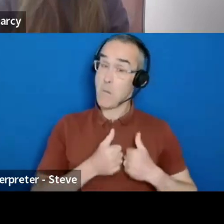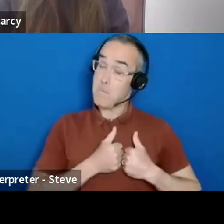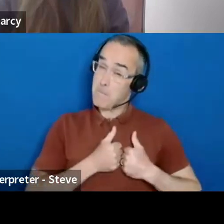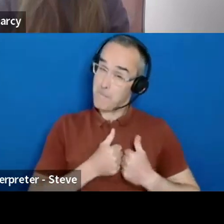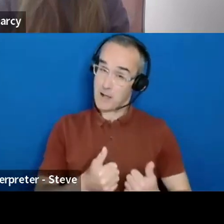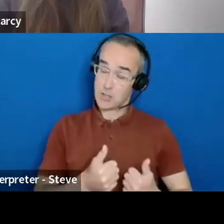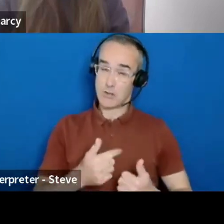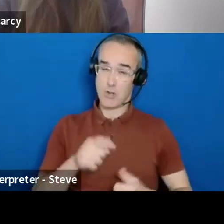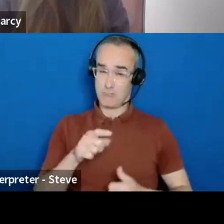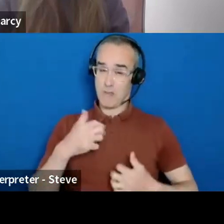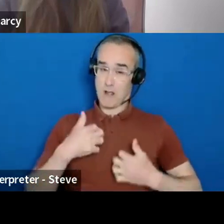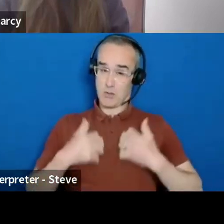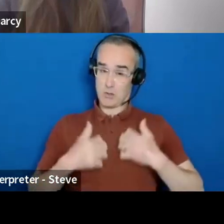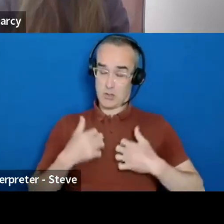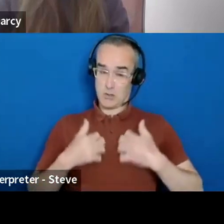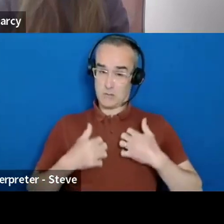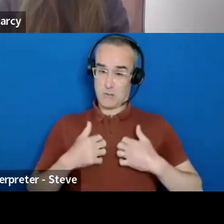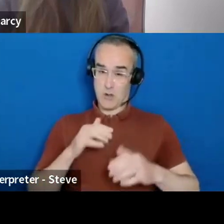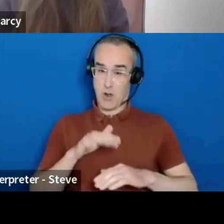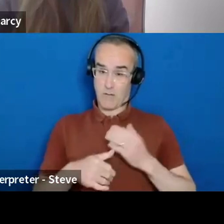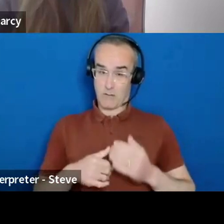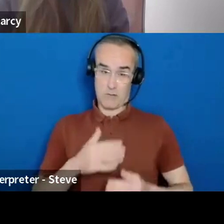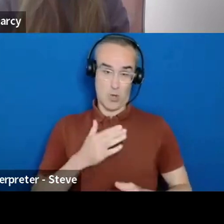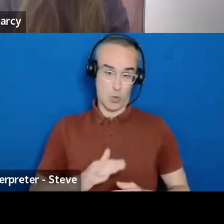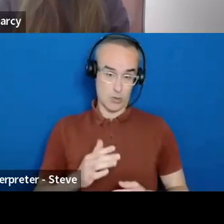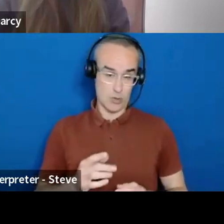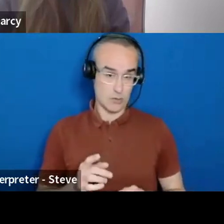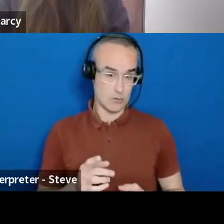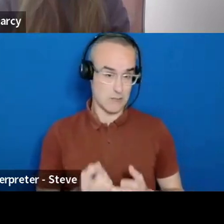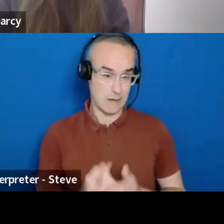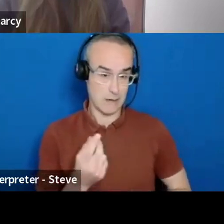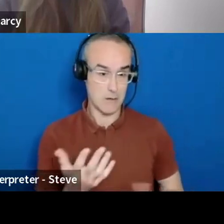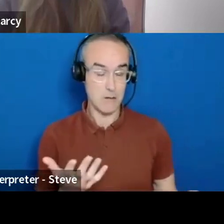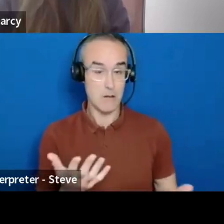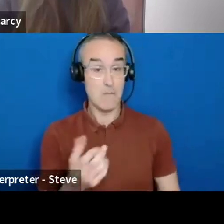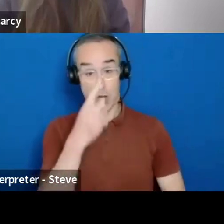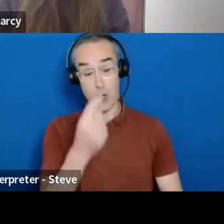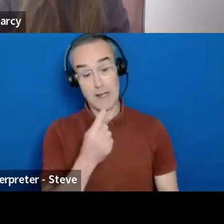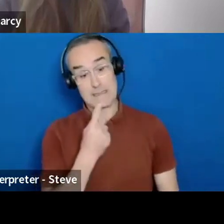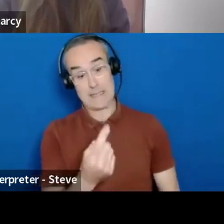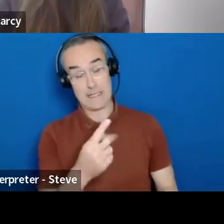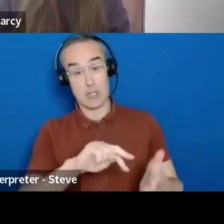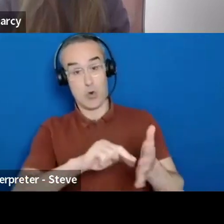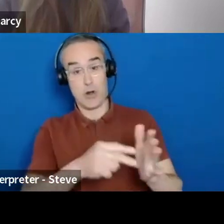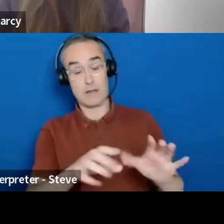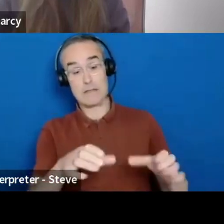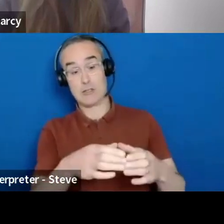you want to do, there's nothing to say you can't say to the organization, 'Look, I've got some evidence against